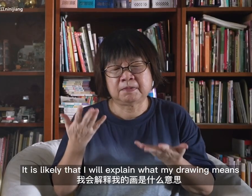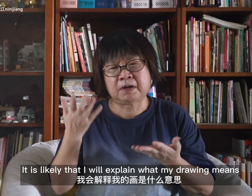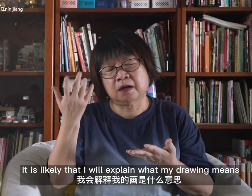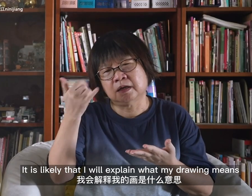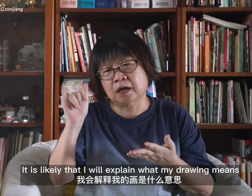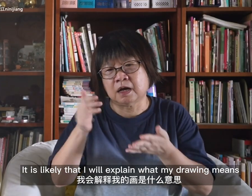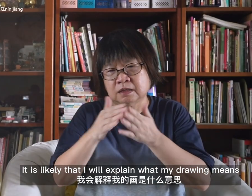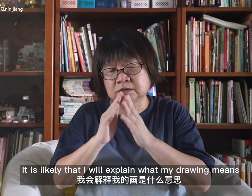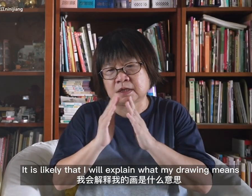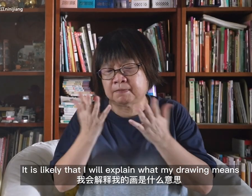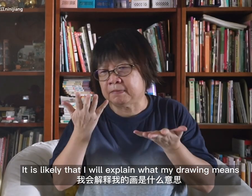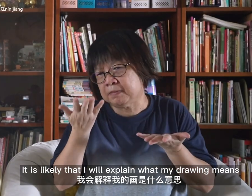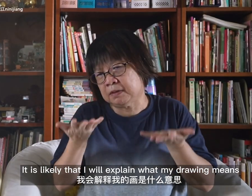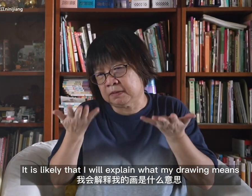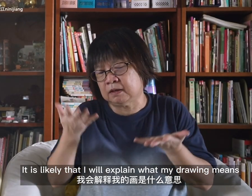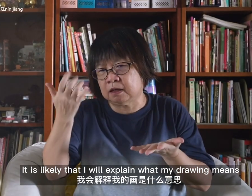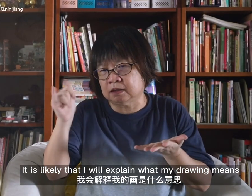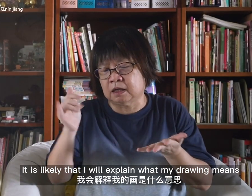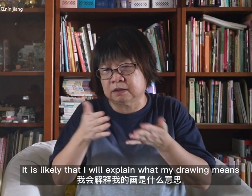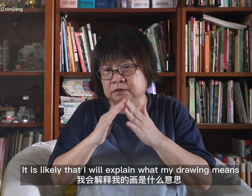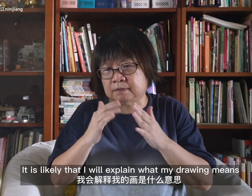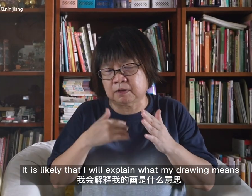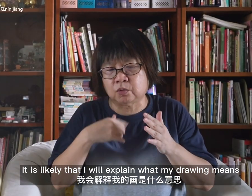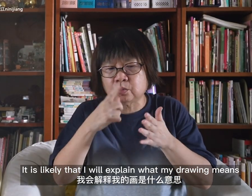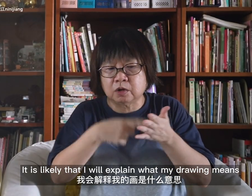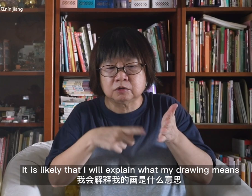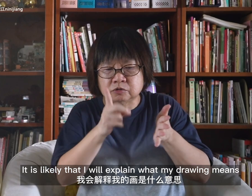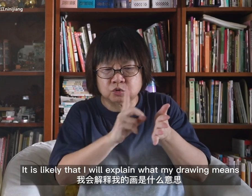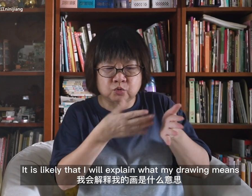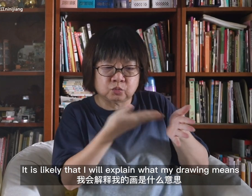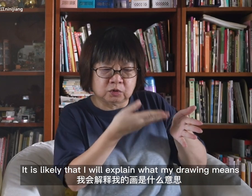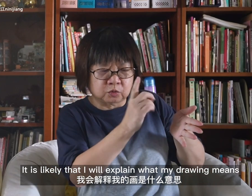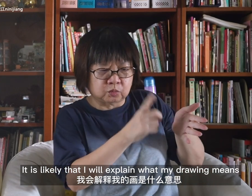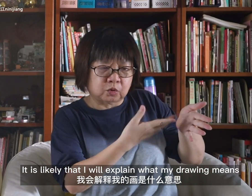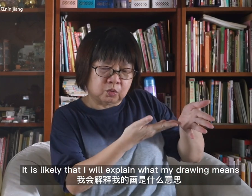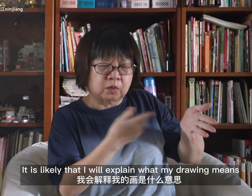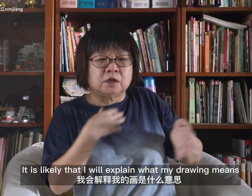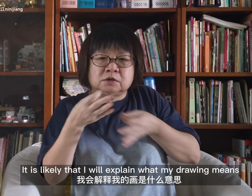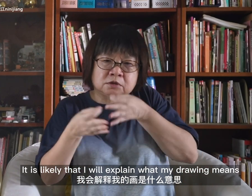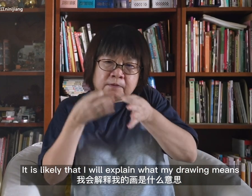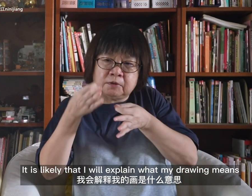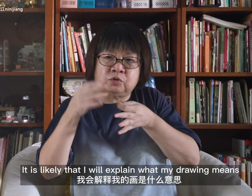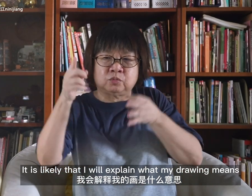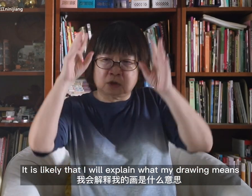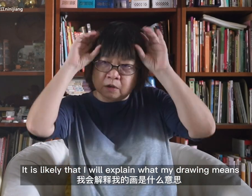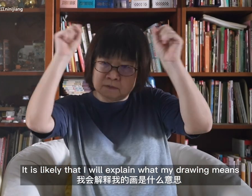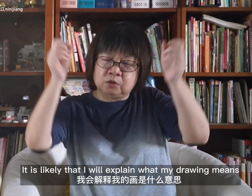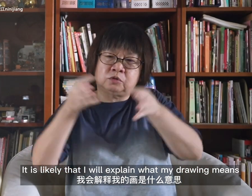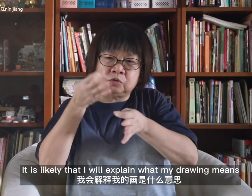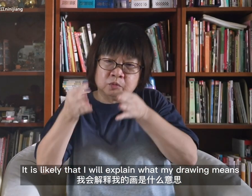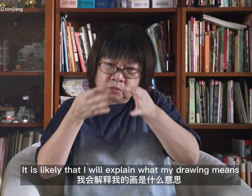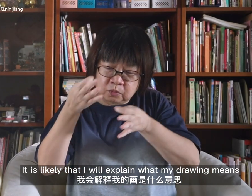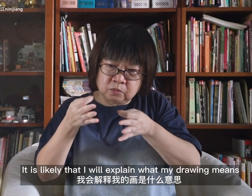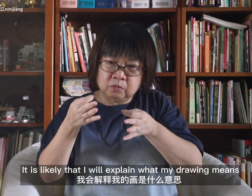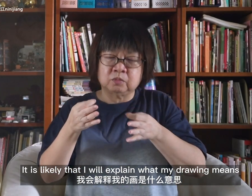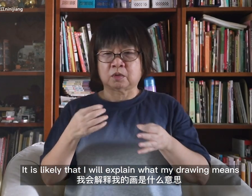It is likely that I will explain what my drawing means